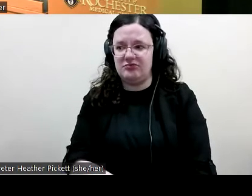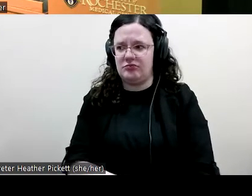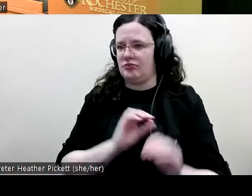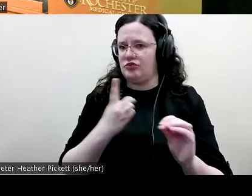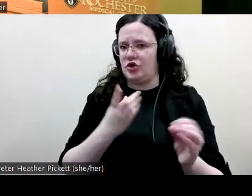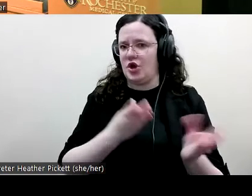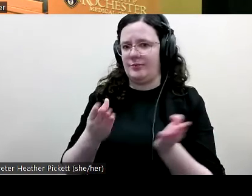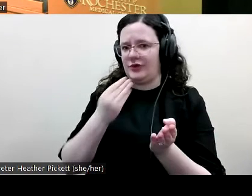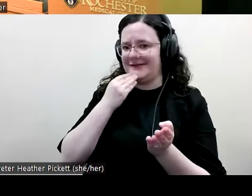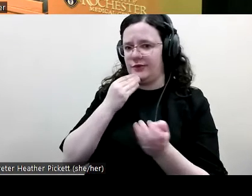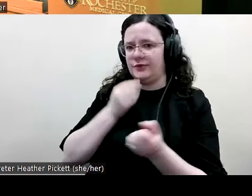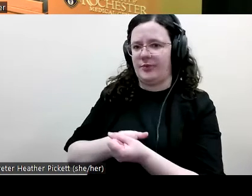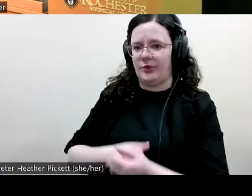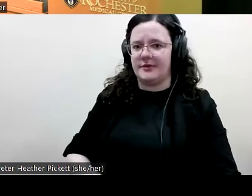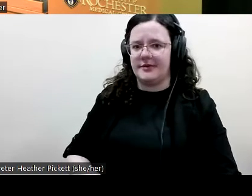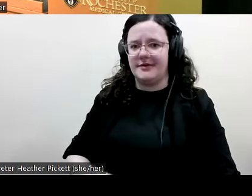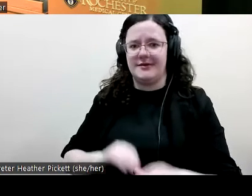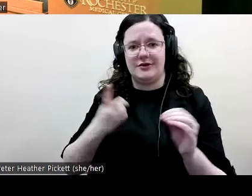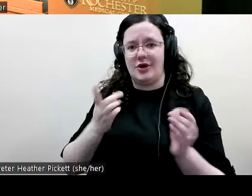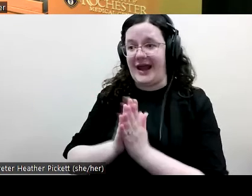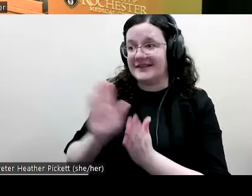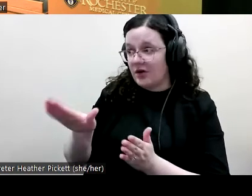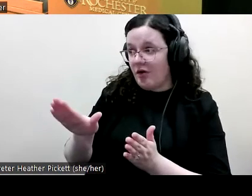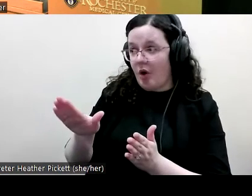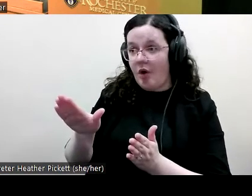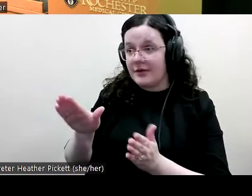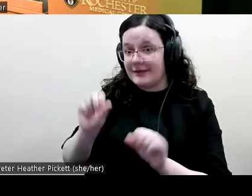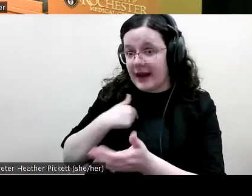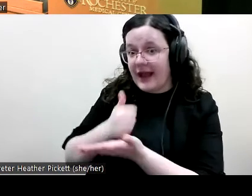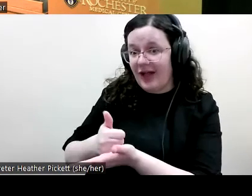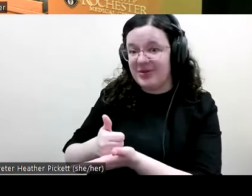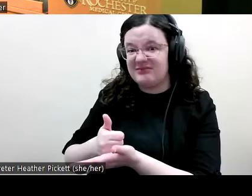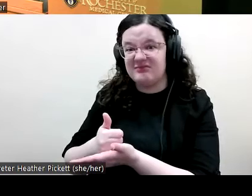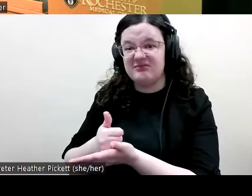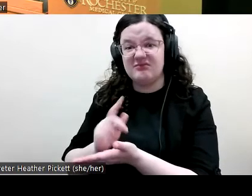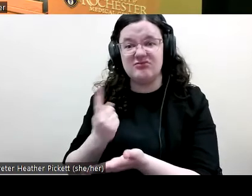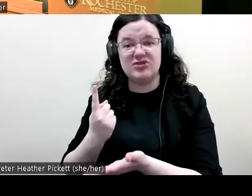some way you're just alone you don't get that kind of community support that you would for any other